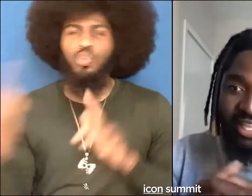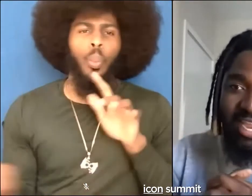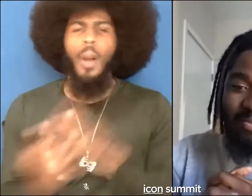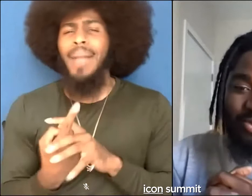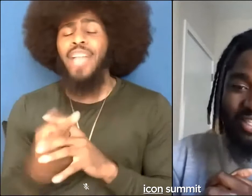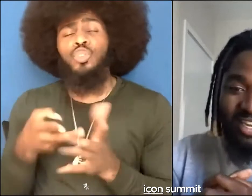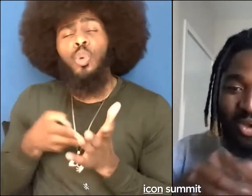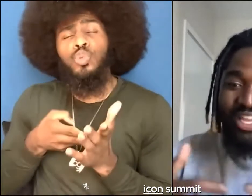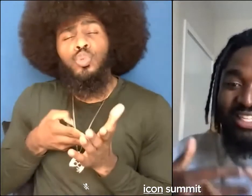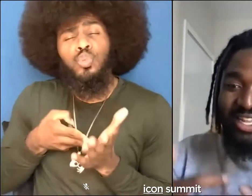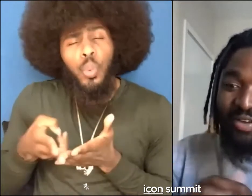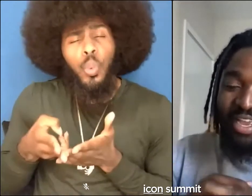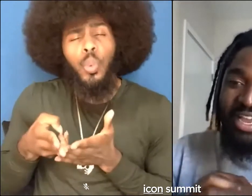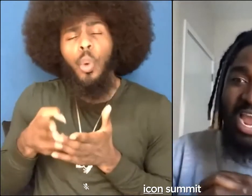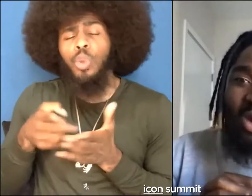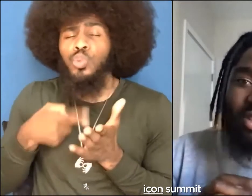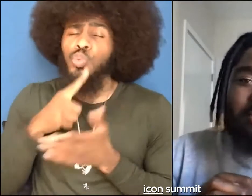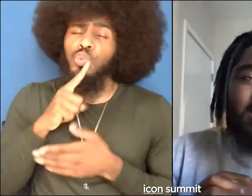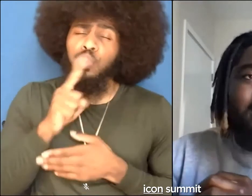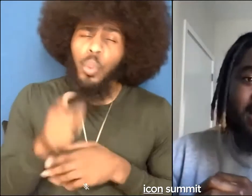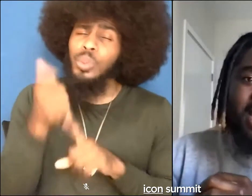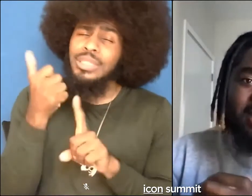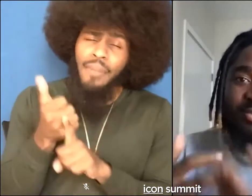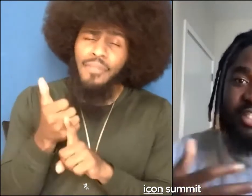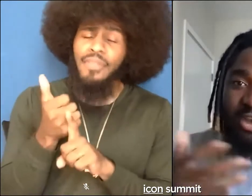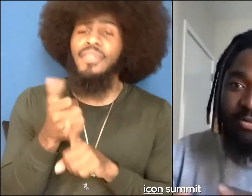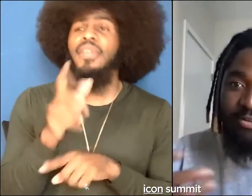I think I keep using authentic self. What that means, the idea of self.